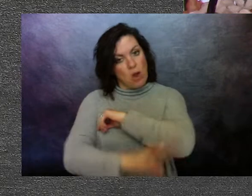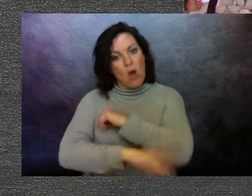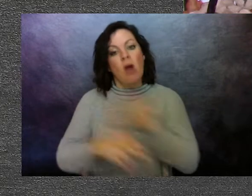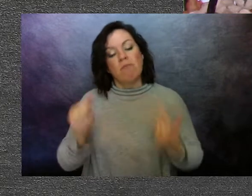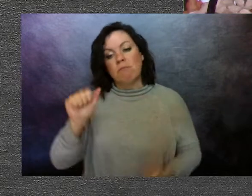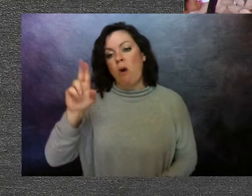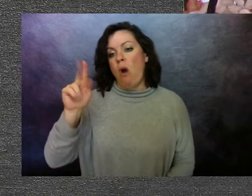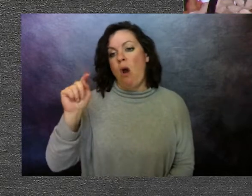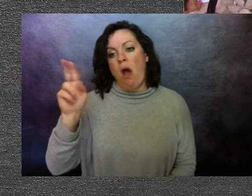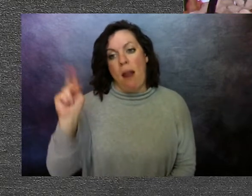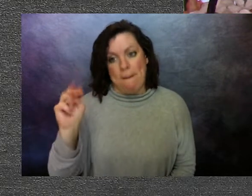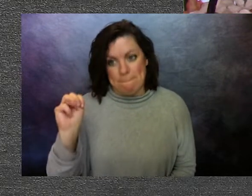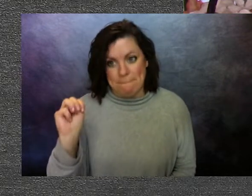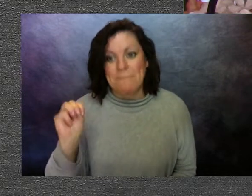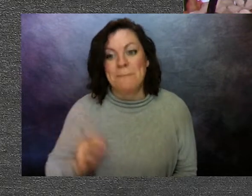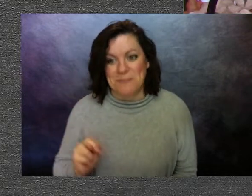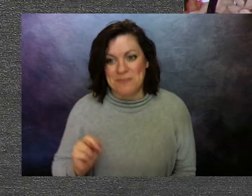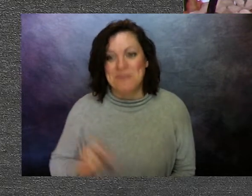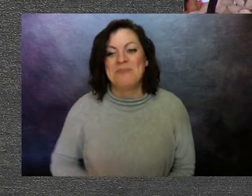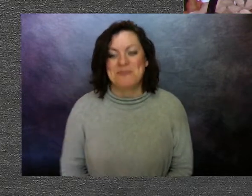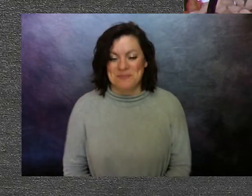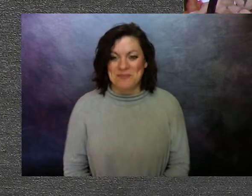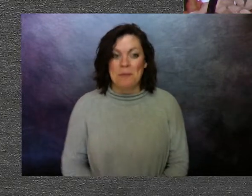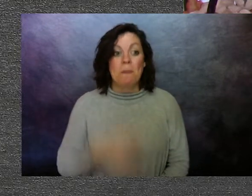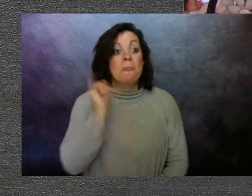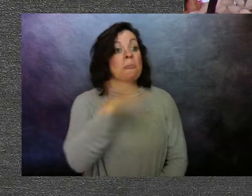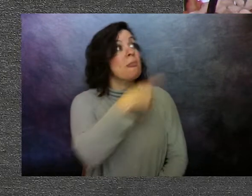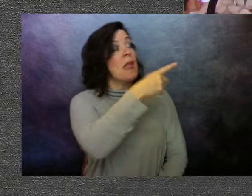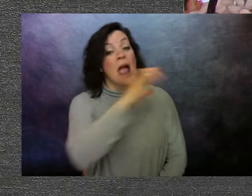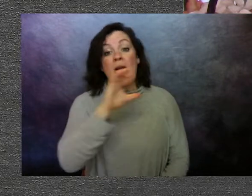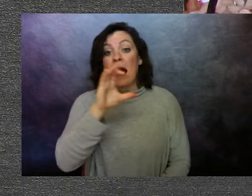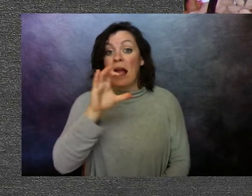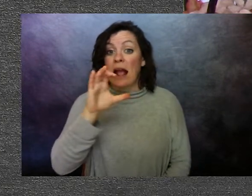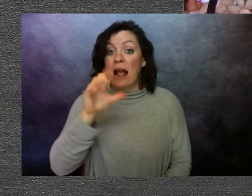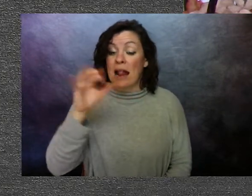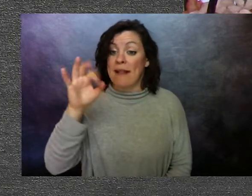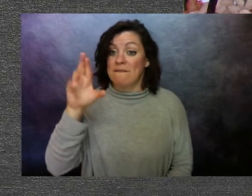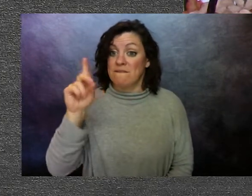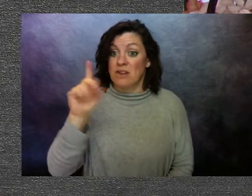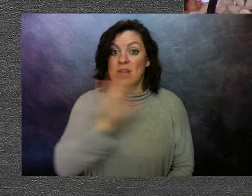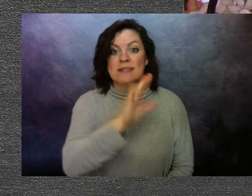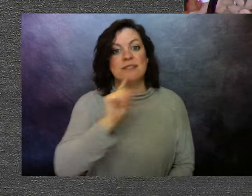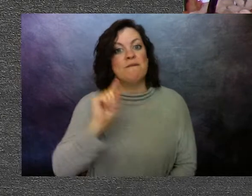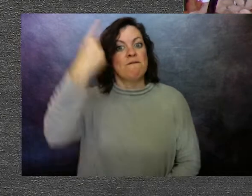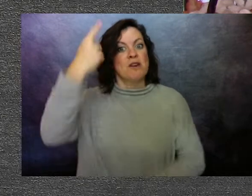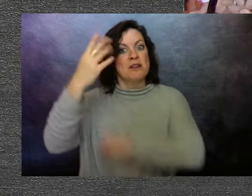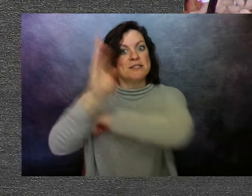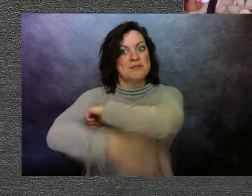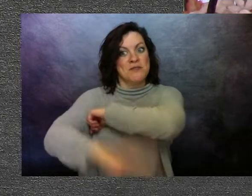So, we're going to read "Clifford's First Autumn" today and we are going to get to see what he thinks